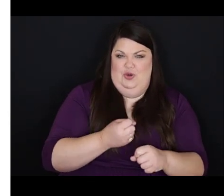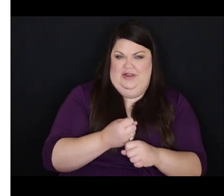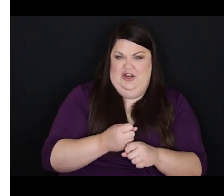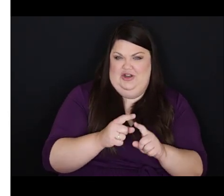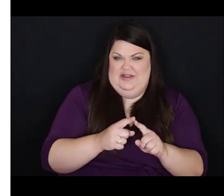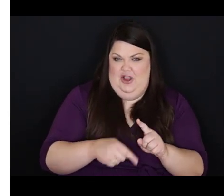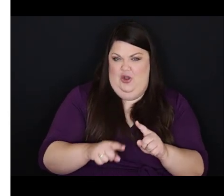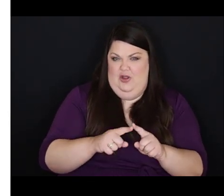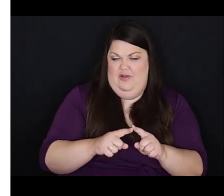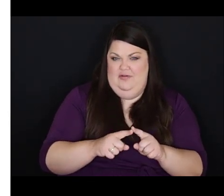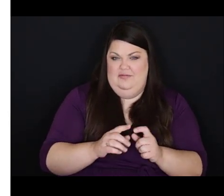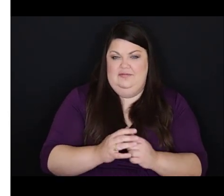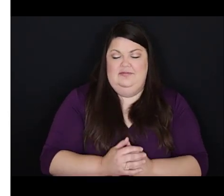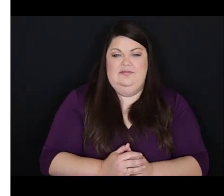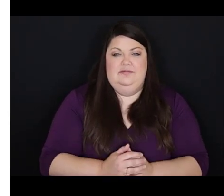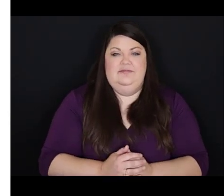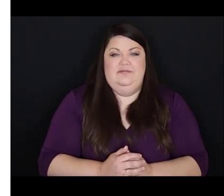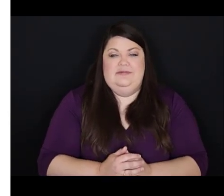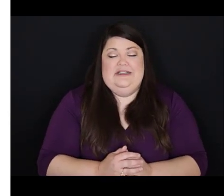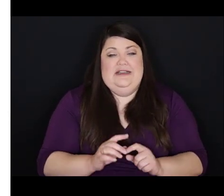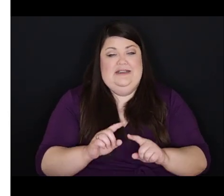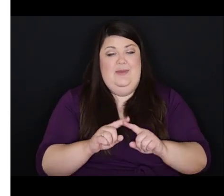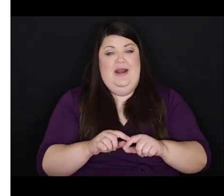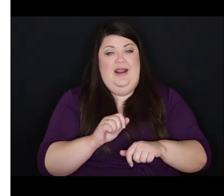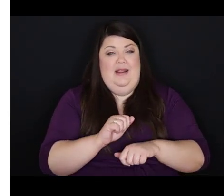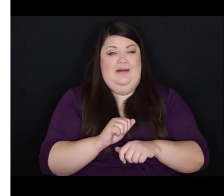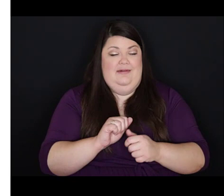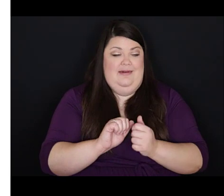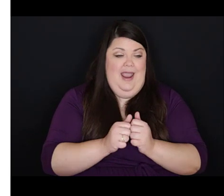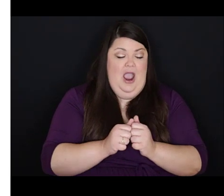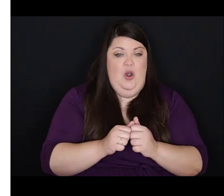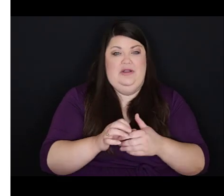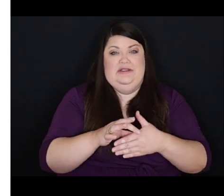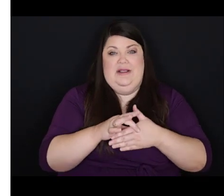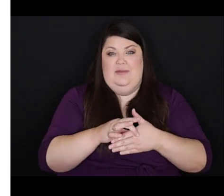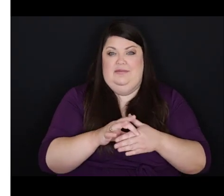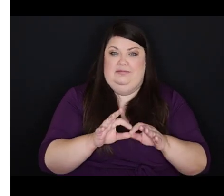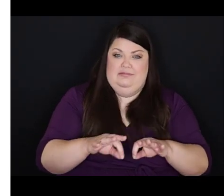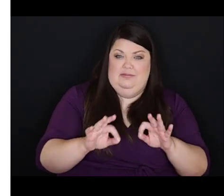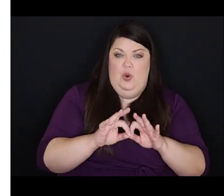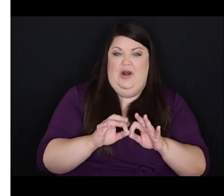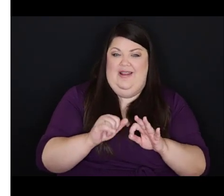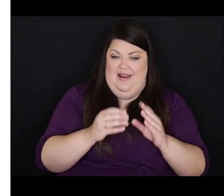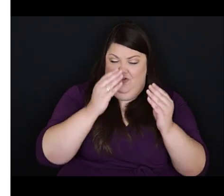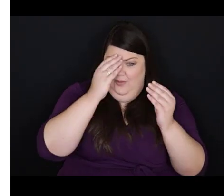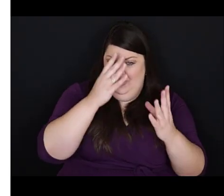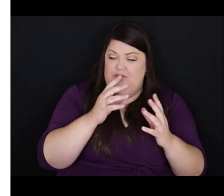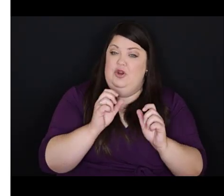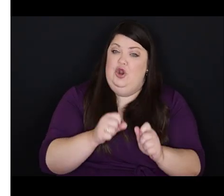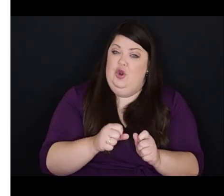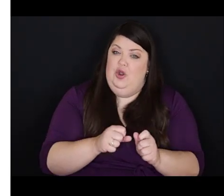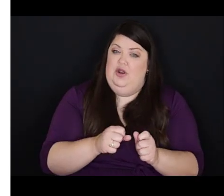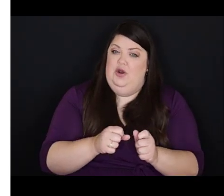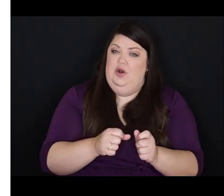Depending on how substantive the information is, it could require an update, a modification, or